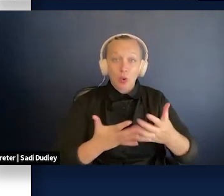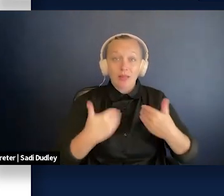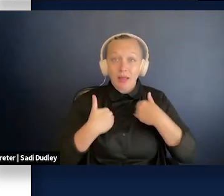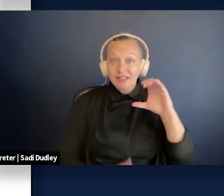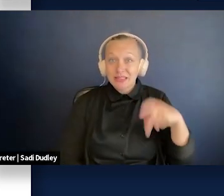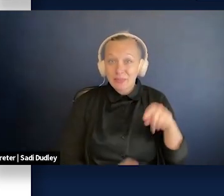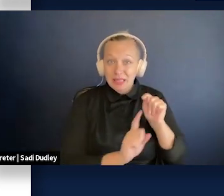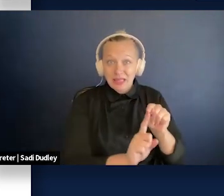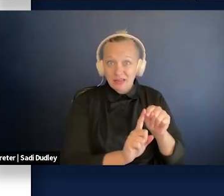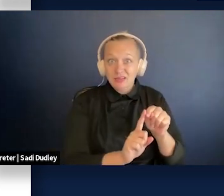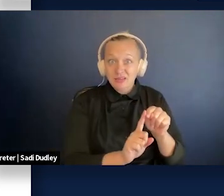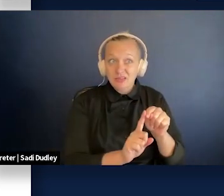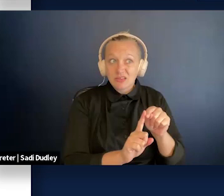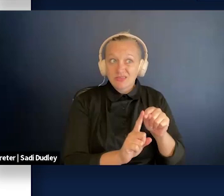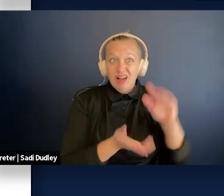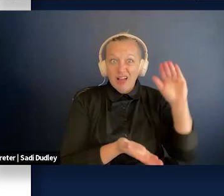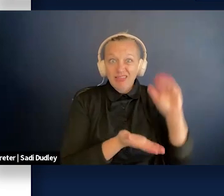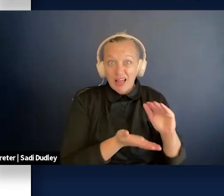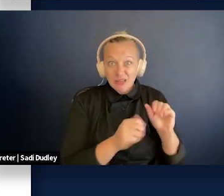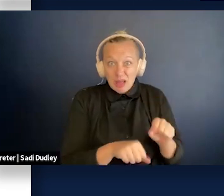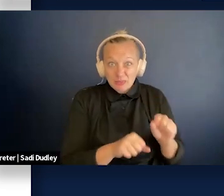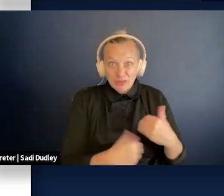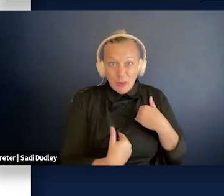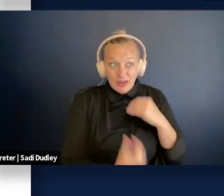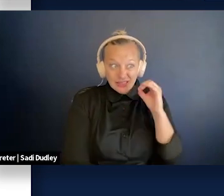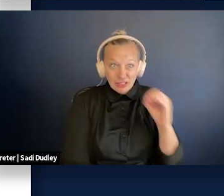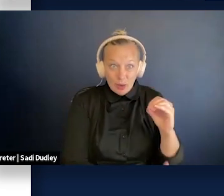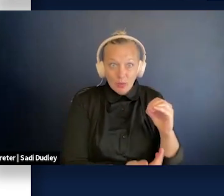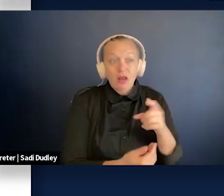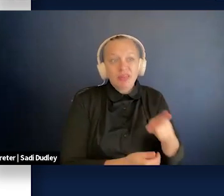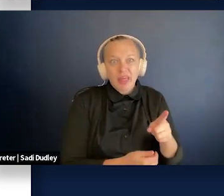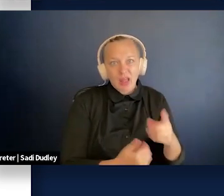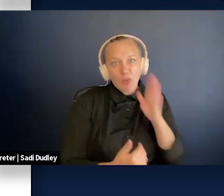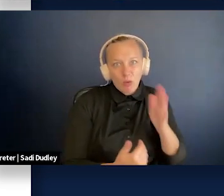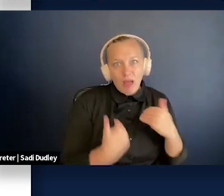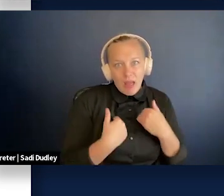less likely to have a zero value, or more likely to have one or more events.